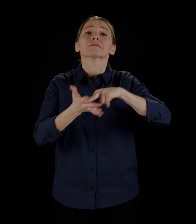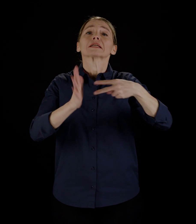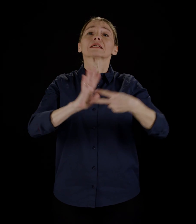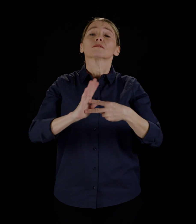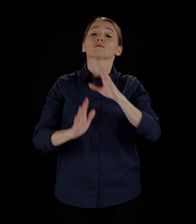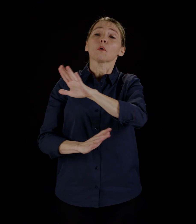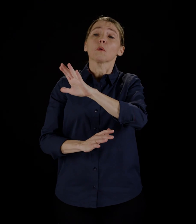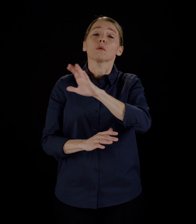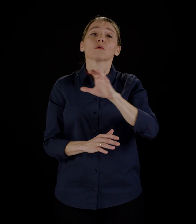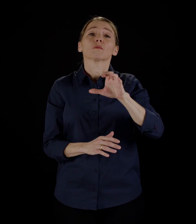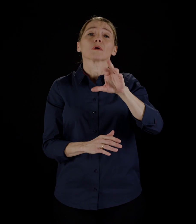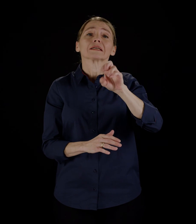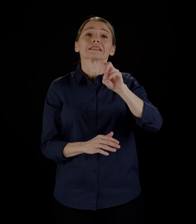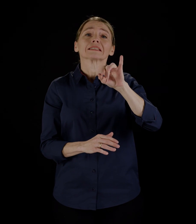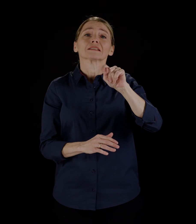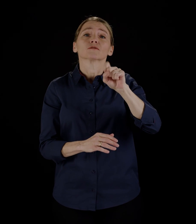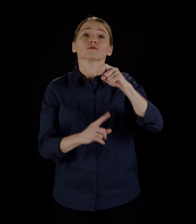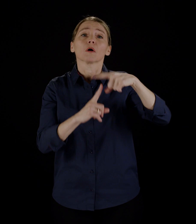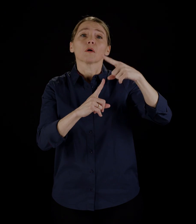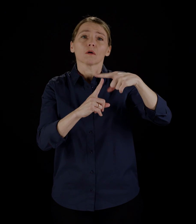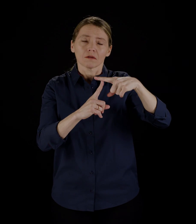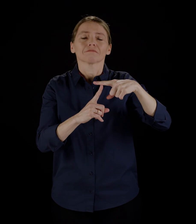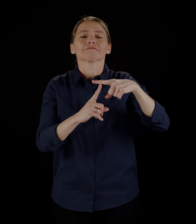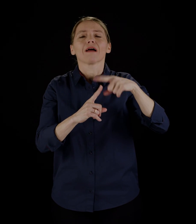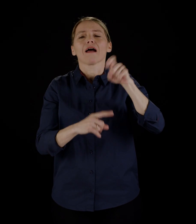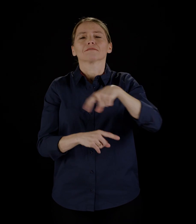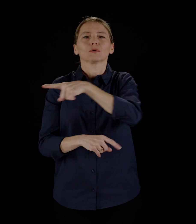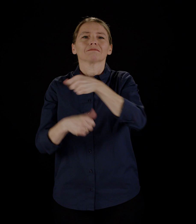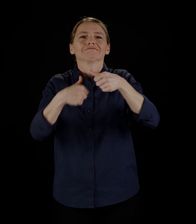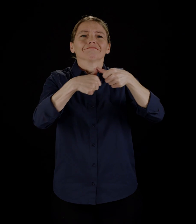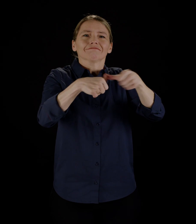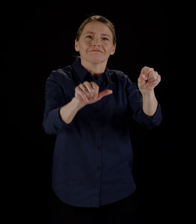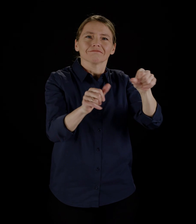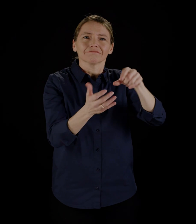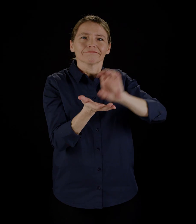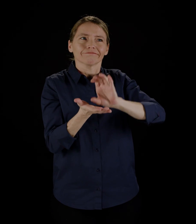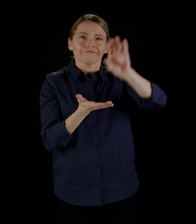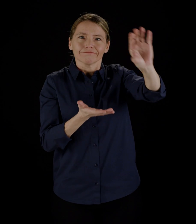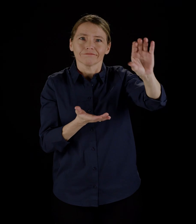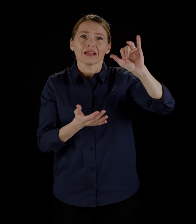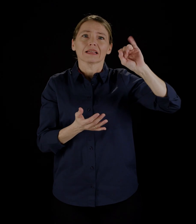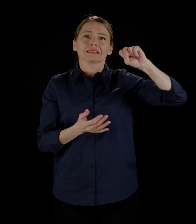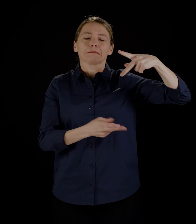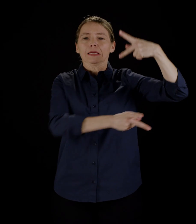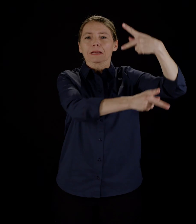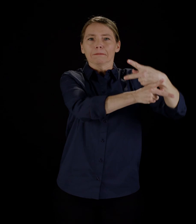A security deposit is a sum of money that is provided by a customer in advance and then